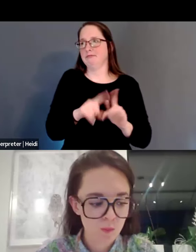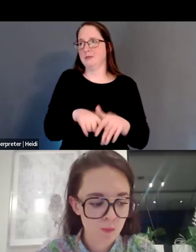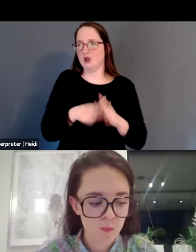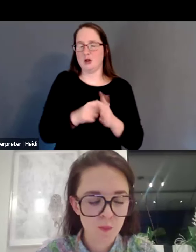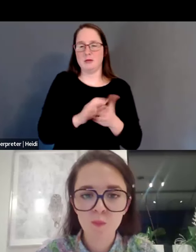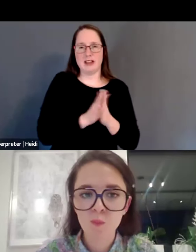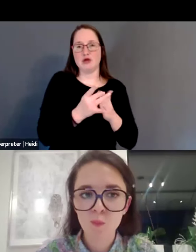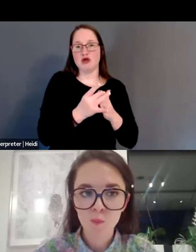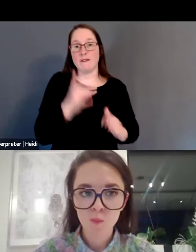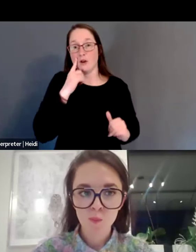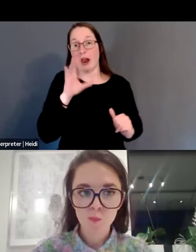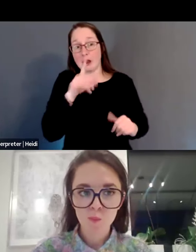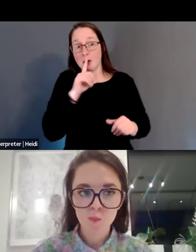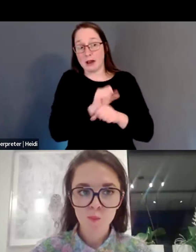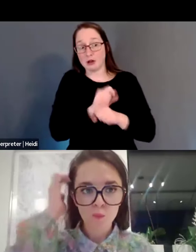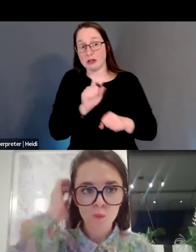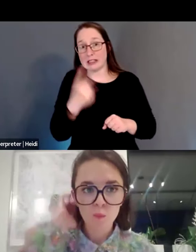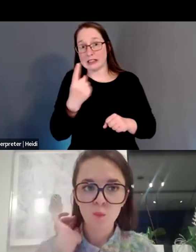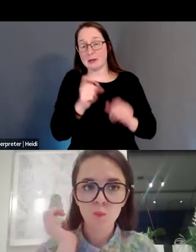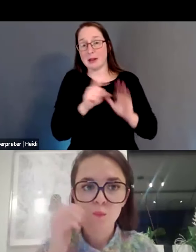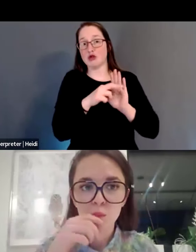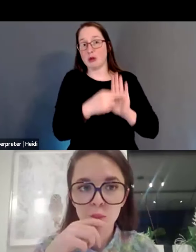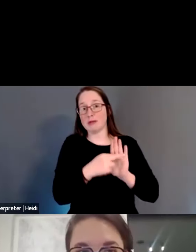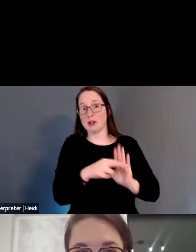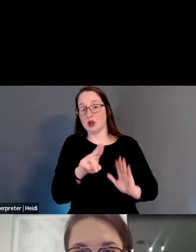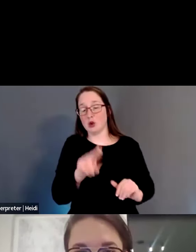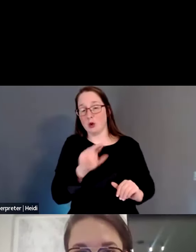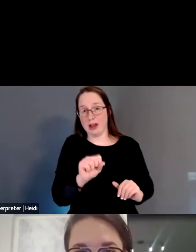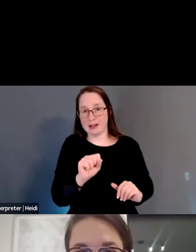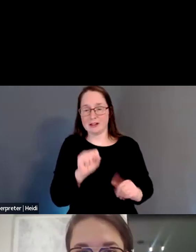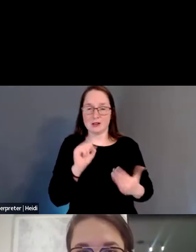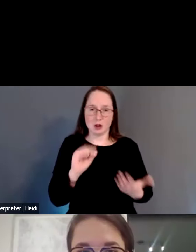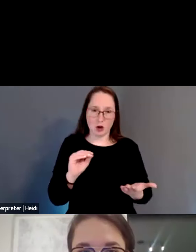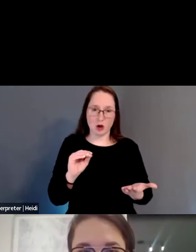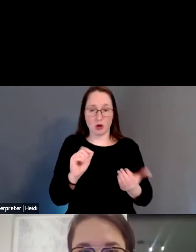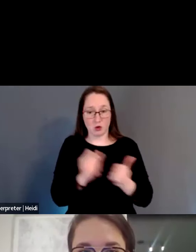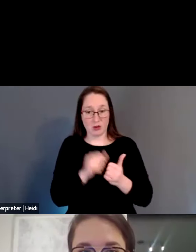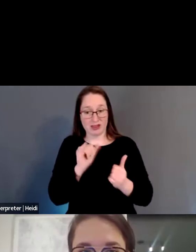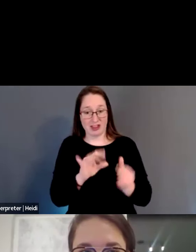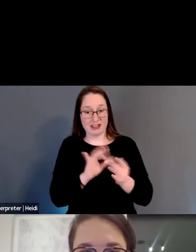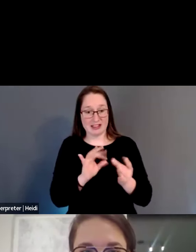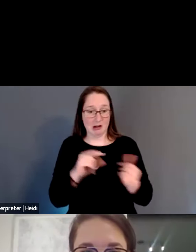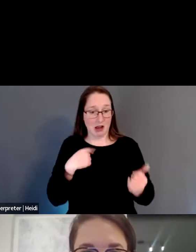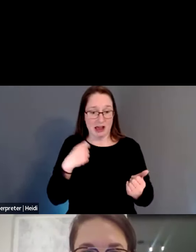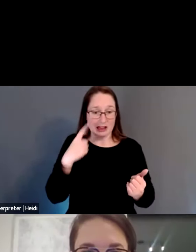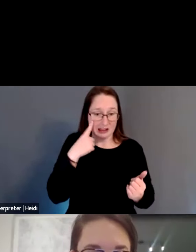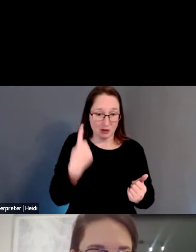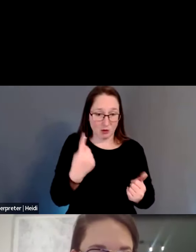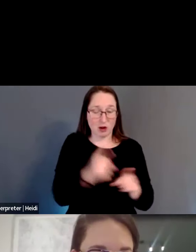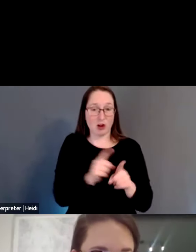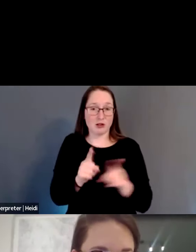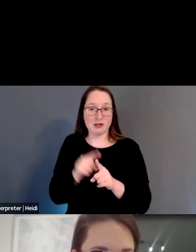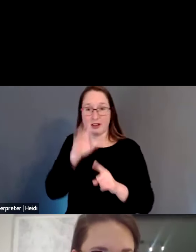for hey, we need something that represents the US. With that being said, I think we are also the elephant in the room.